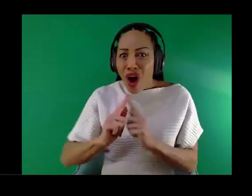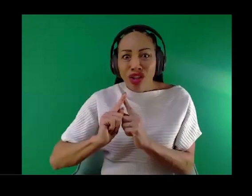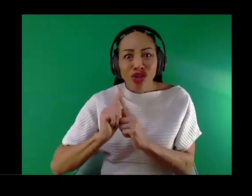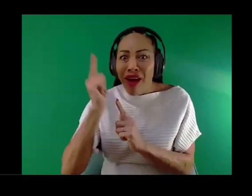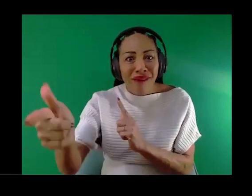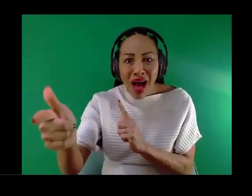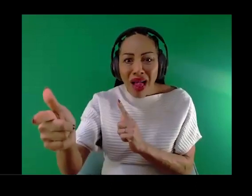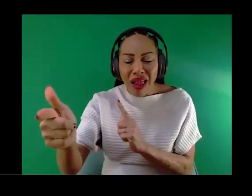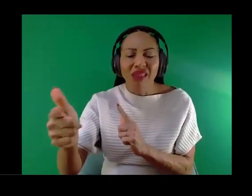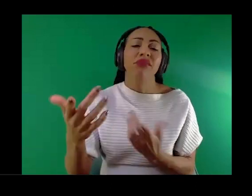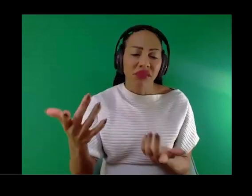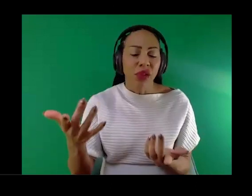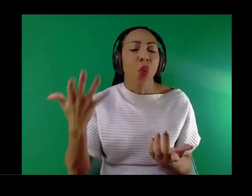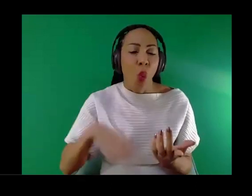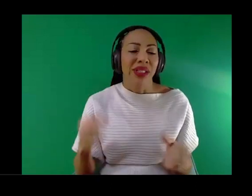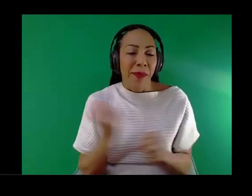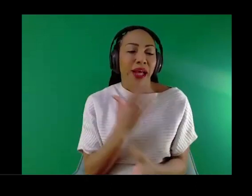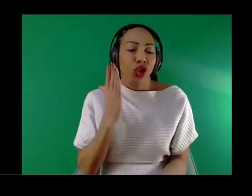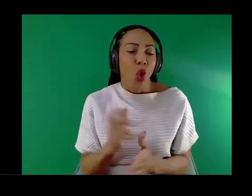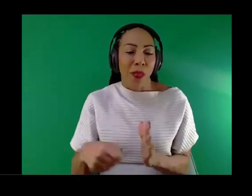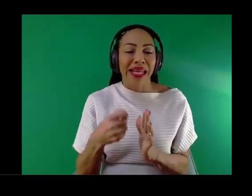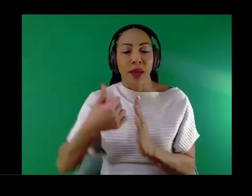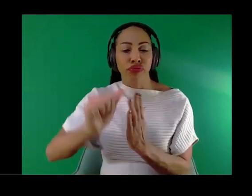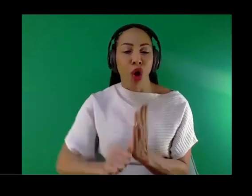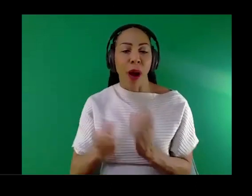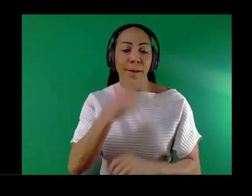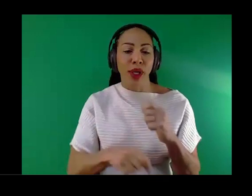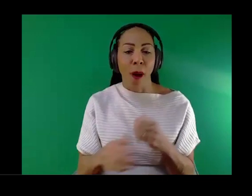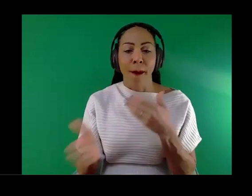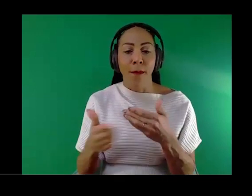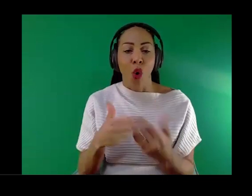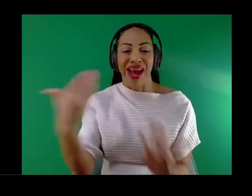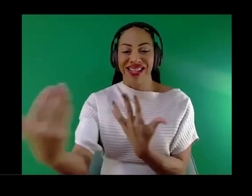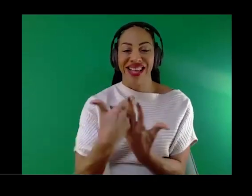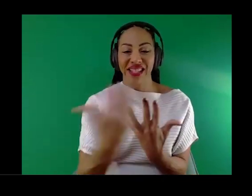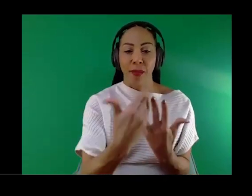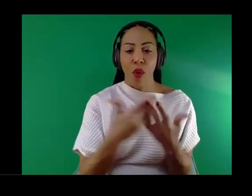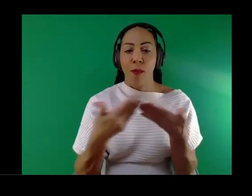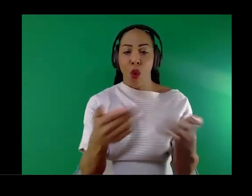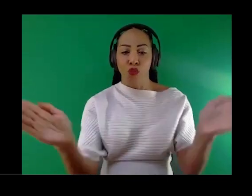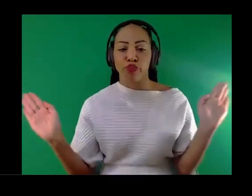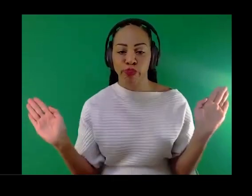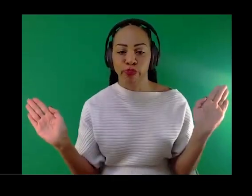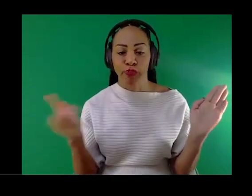widely available as possible and as accessible as possible the details of that online residency will